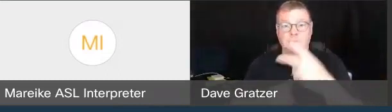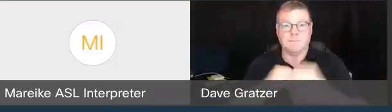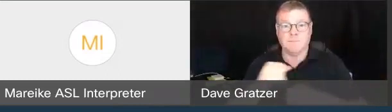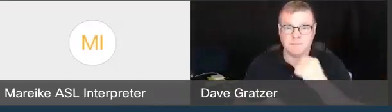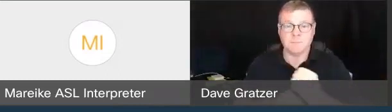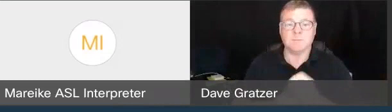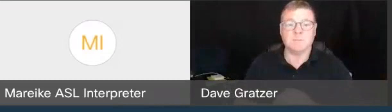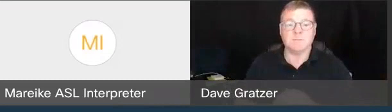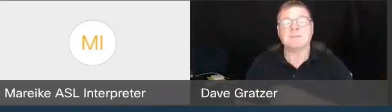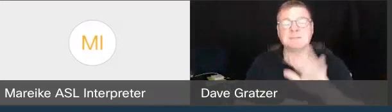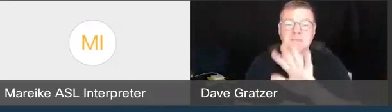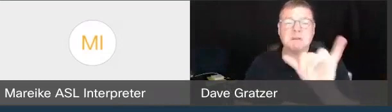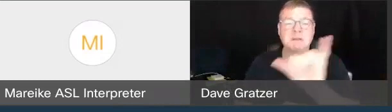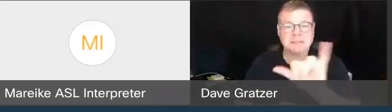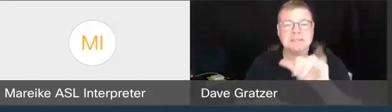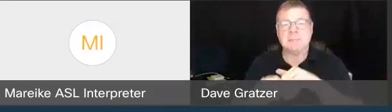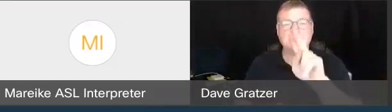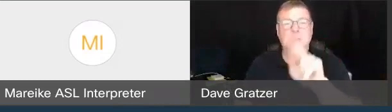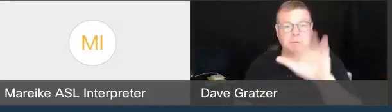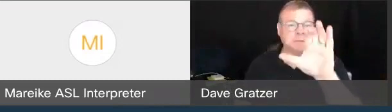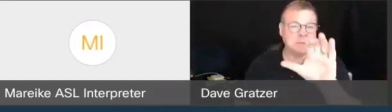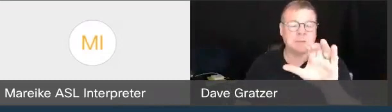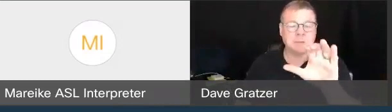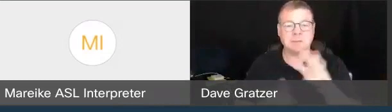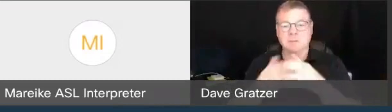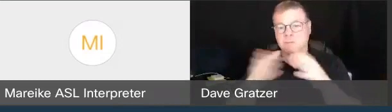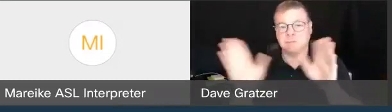That's about the same actually in the city, as it is across the state,